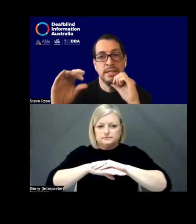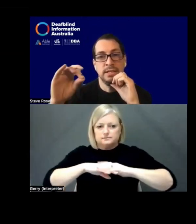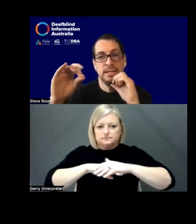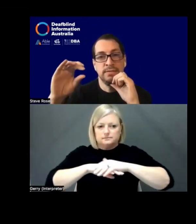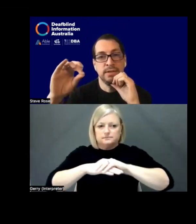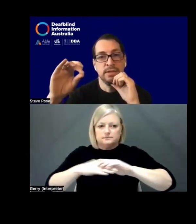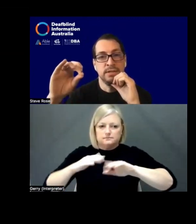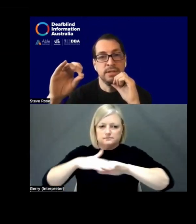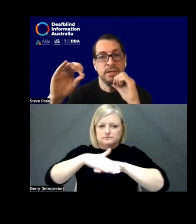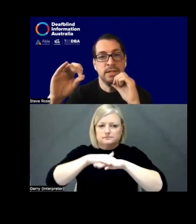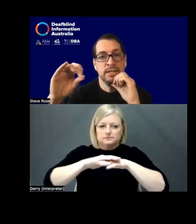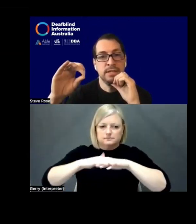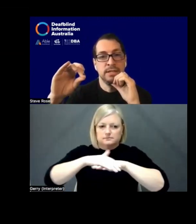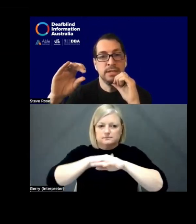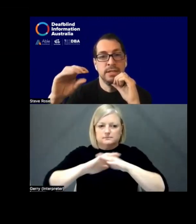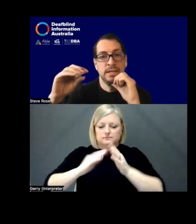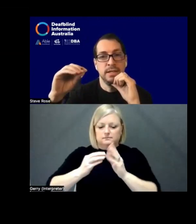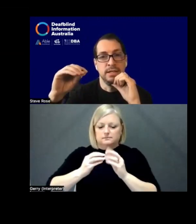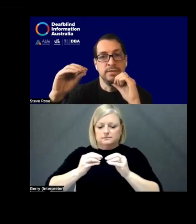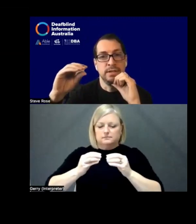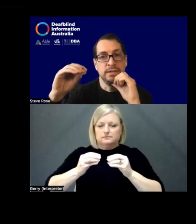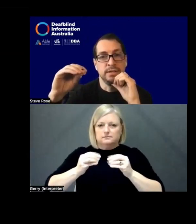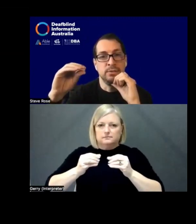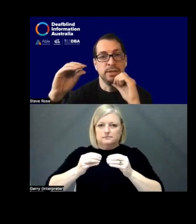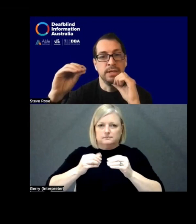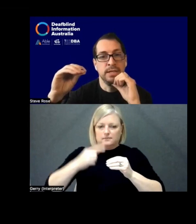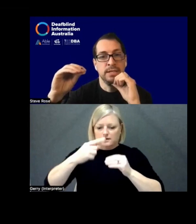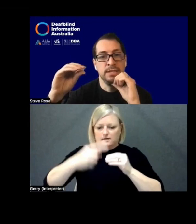Underneath his fingers just did this, and his fingers are doing this.